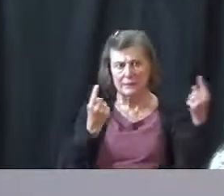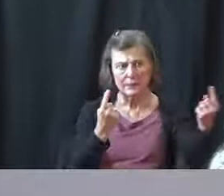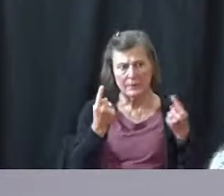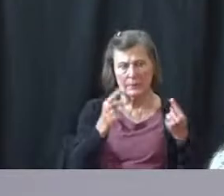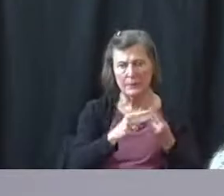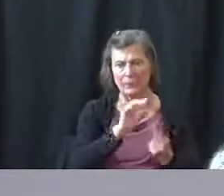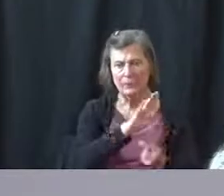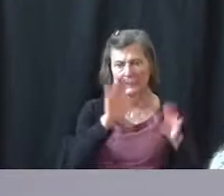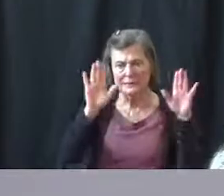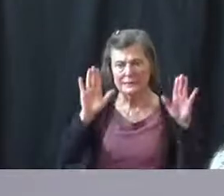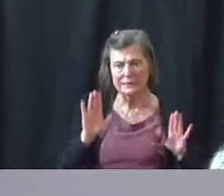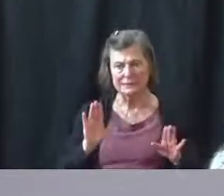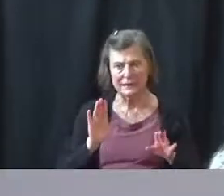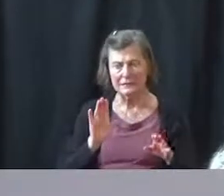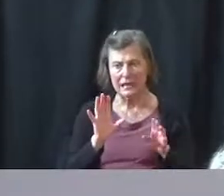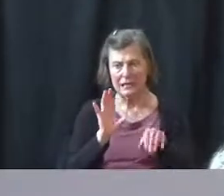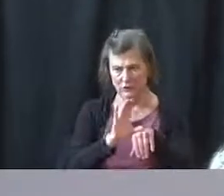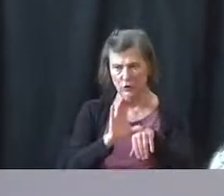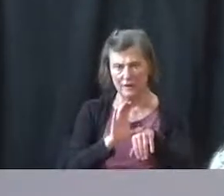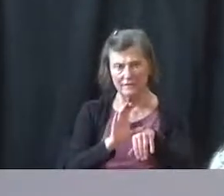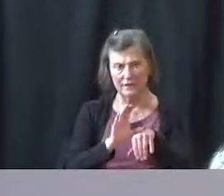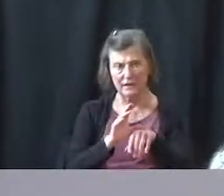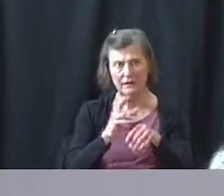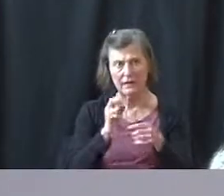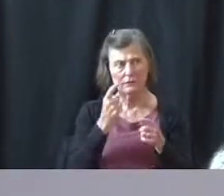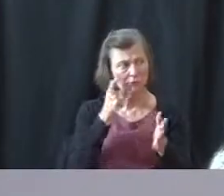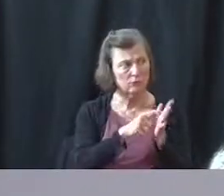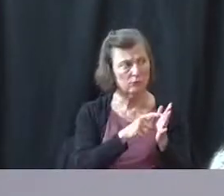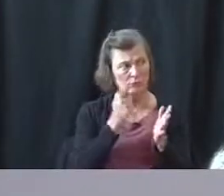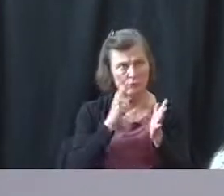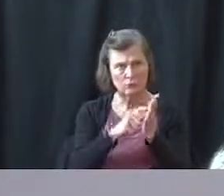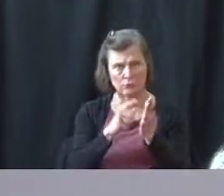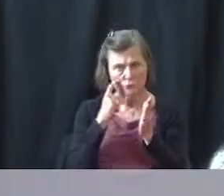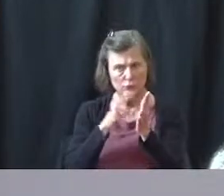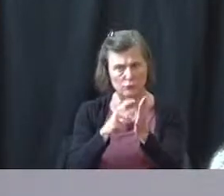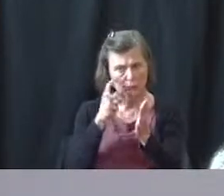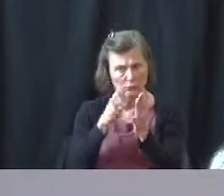and that they took note of everything he said.